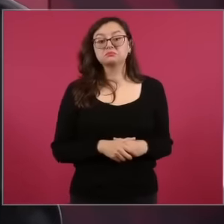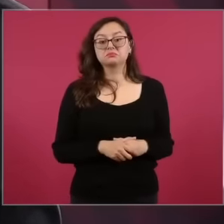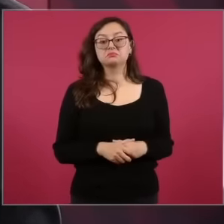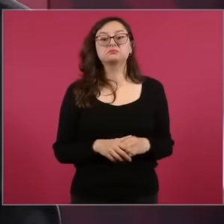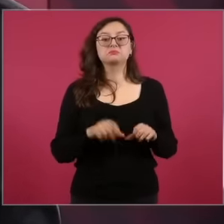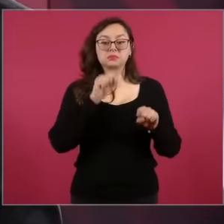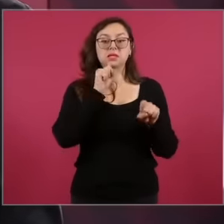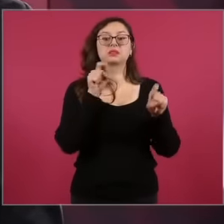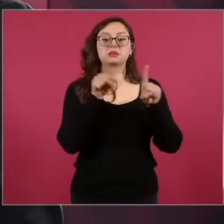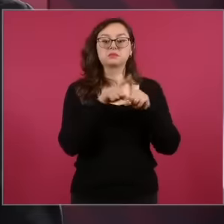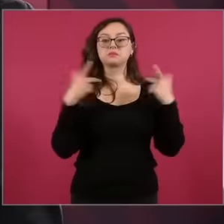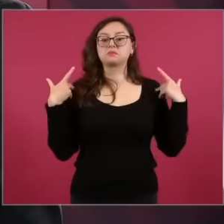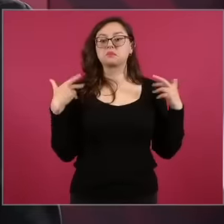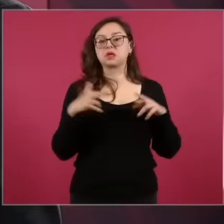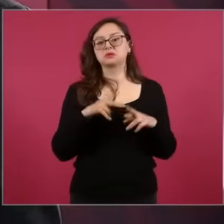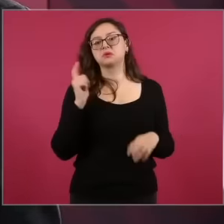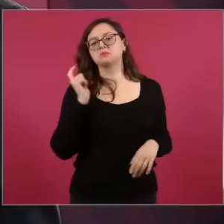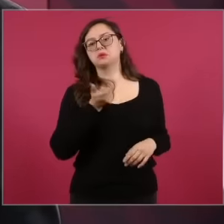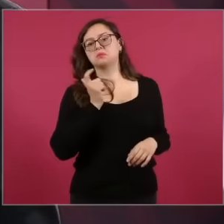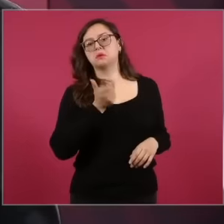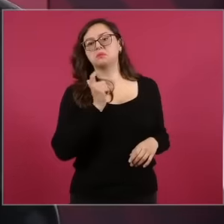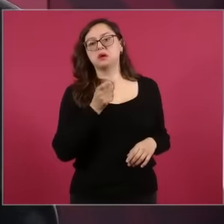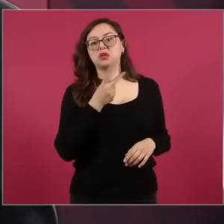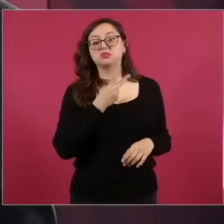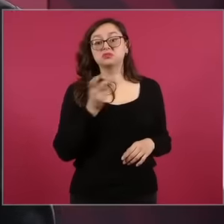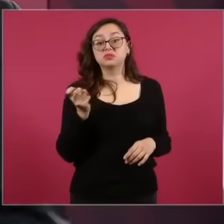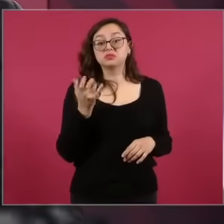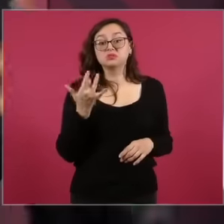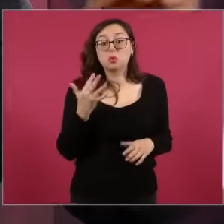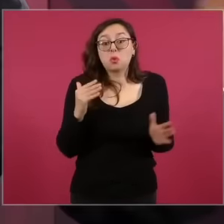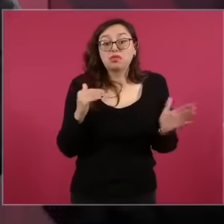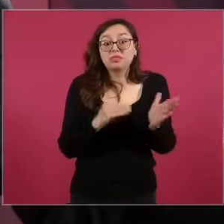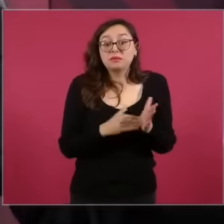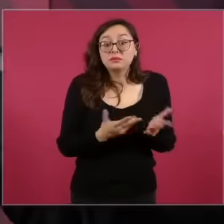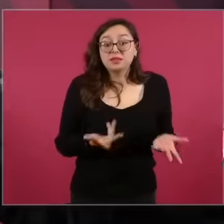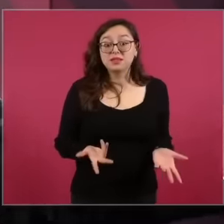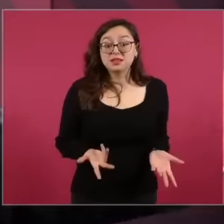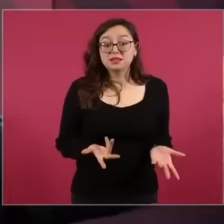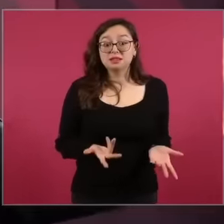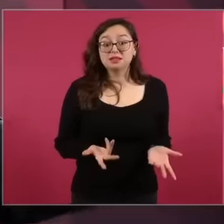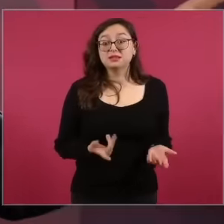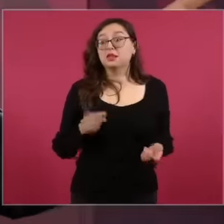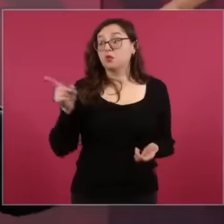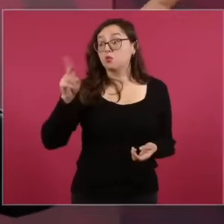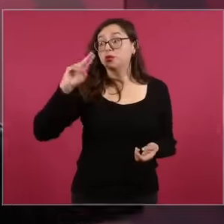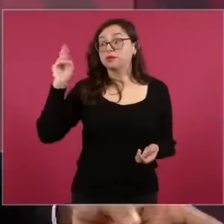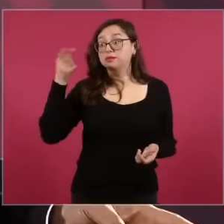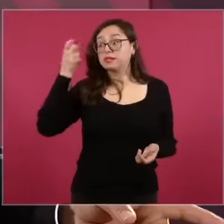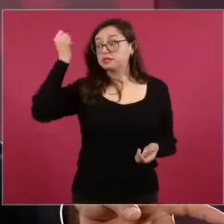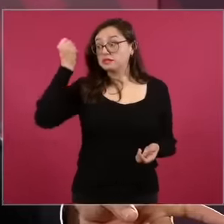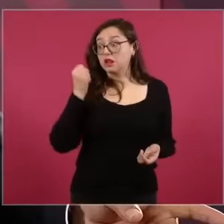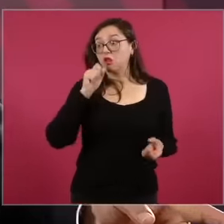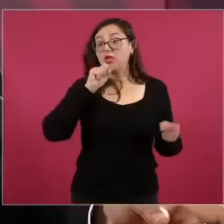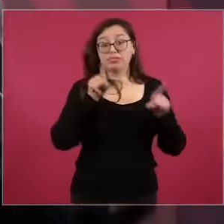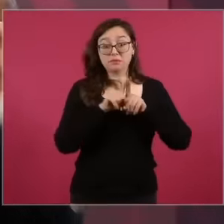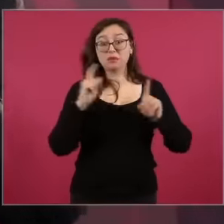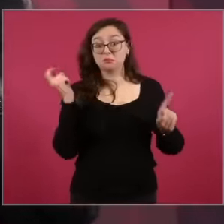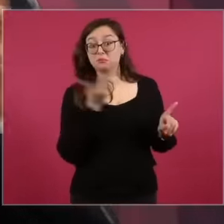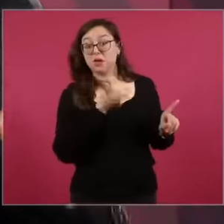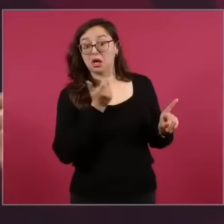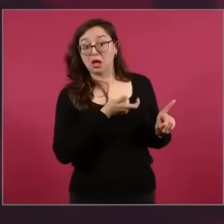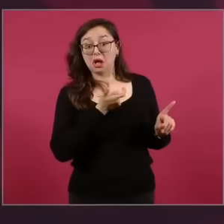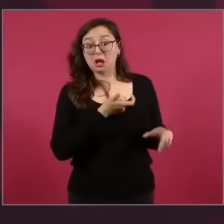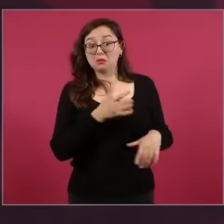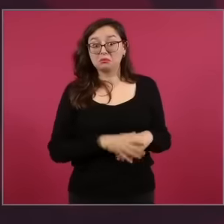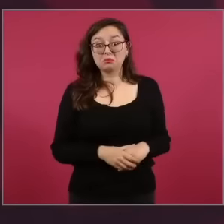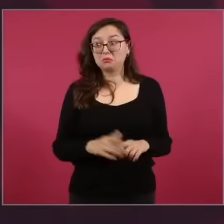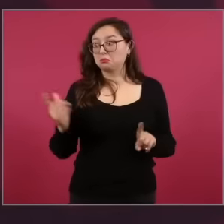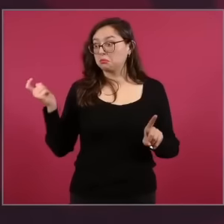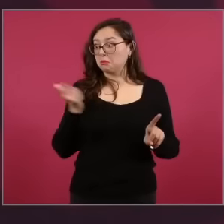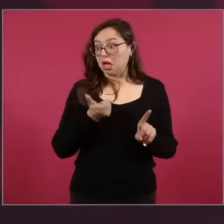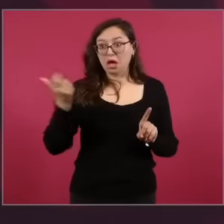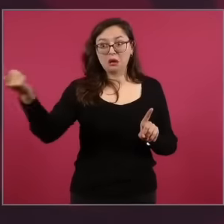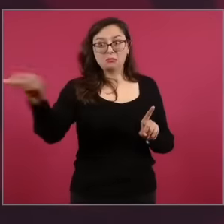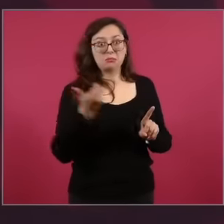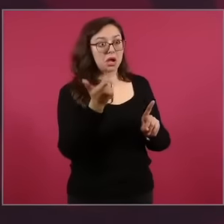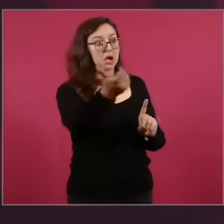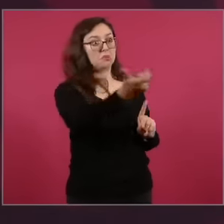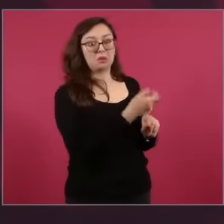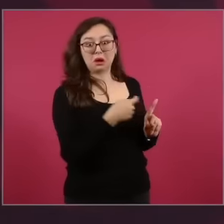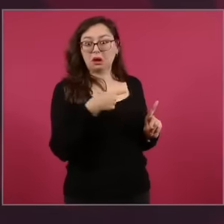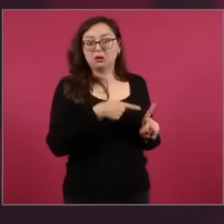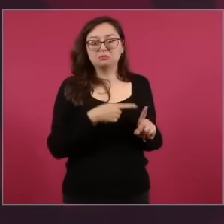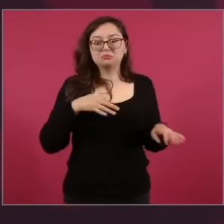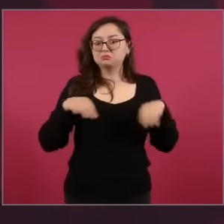250,000 per month and even the University of Sinaloa also so eh But well with everything and